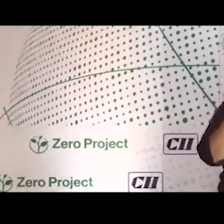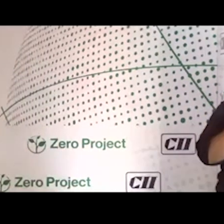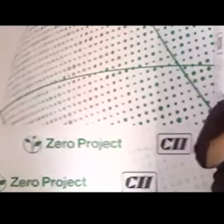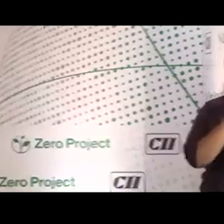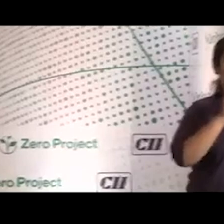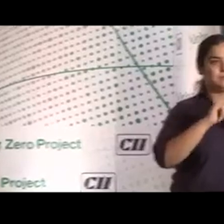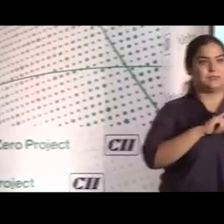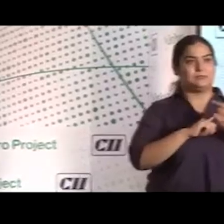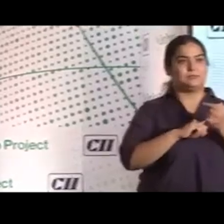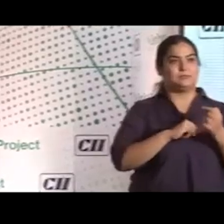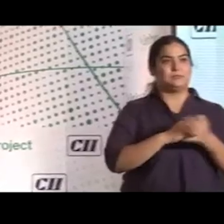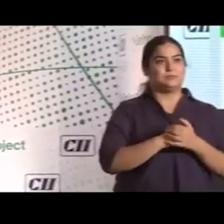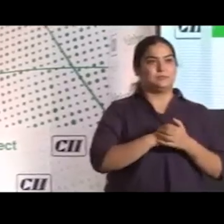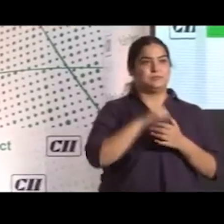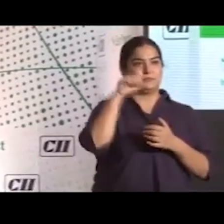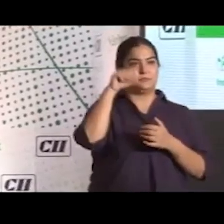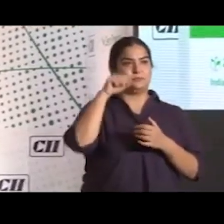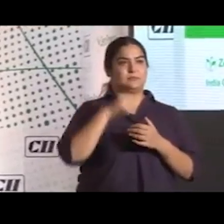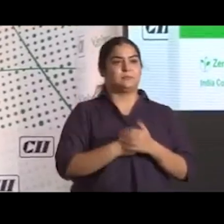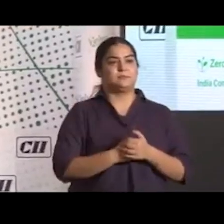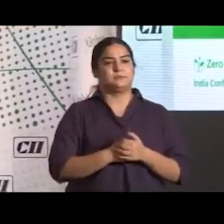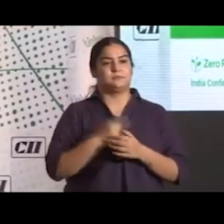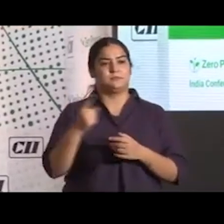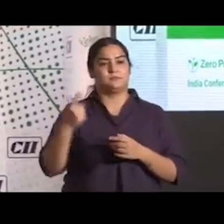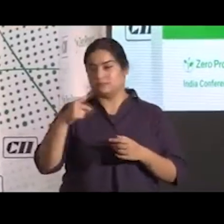requesting you to please be on the stage. M.A.